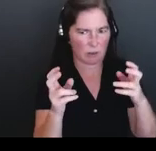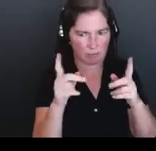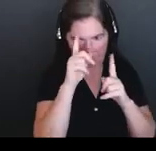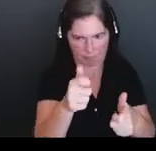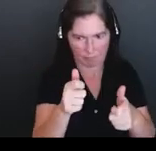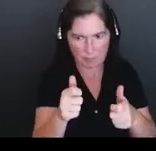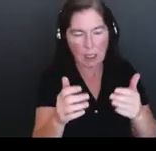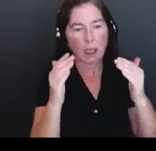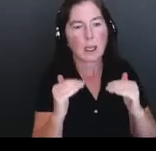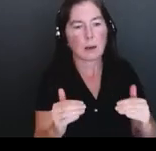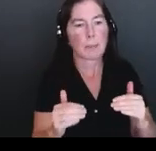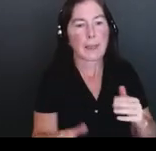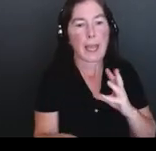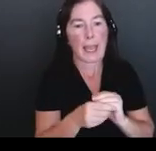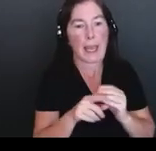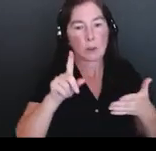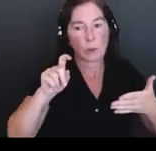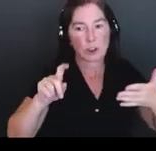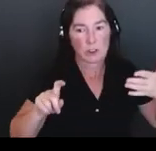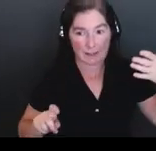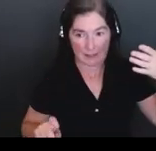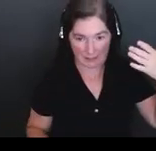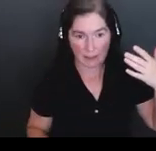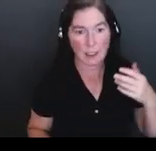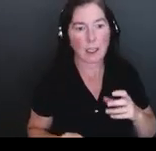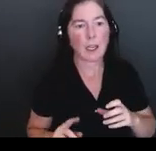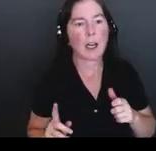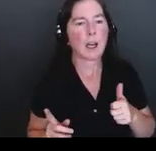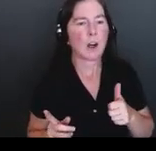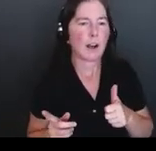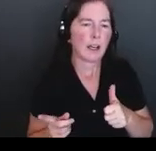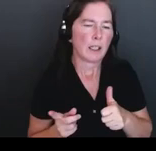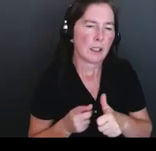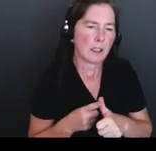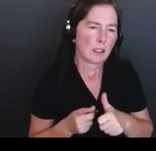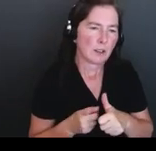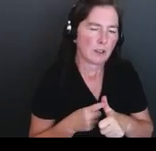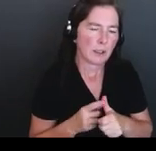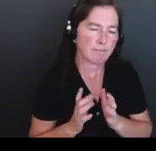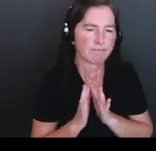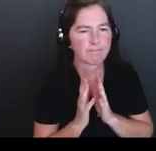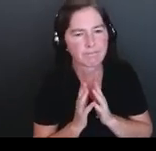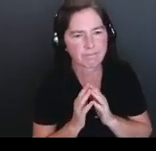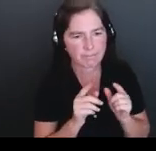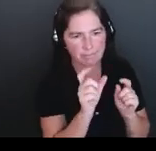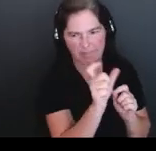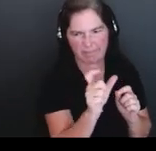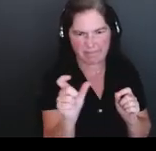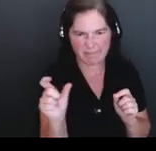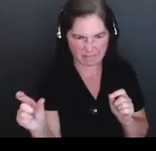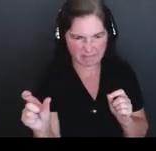I can also, if I want to add a description or maybe some directions for students I can add that under the title, but you don't have to. And then from here, I just can now start adding questions.